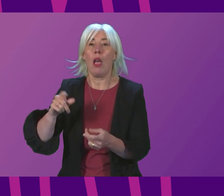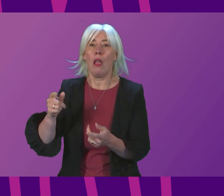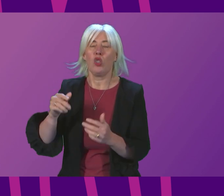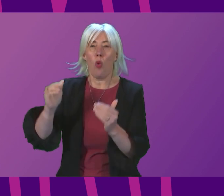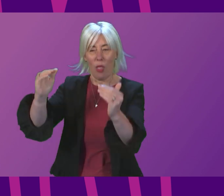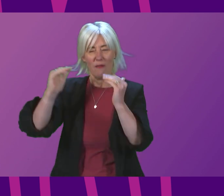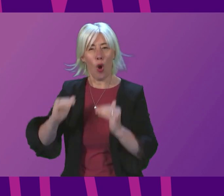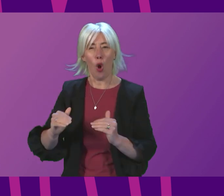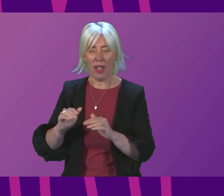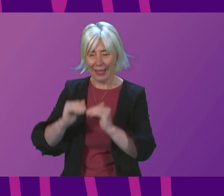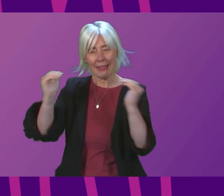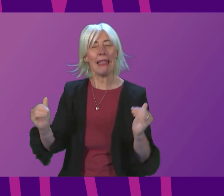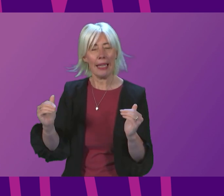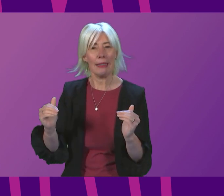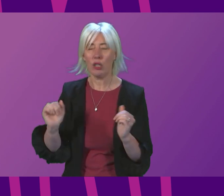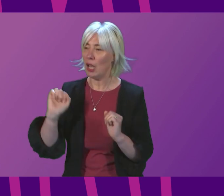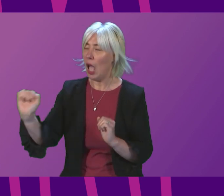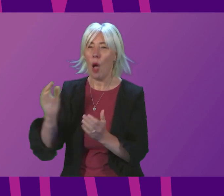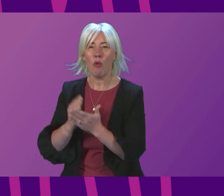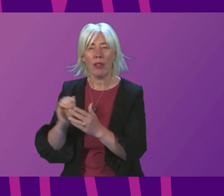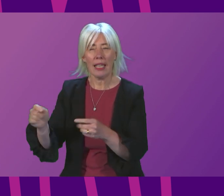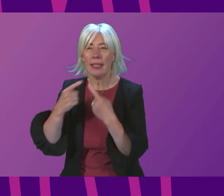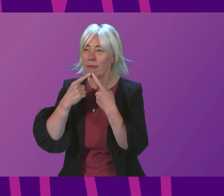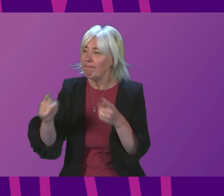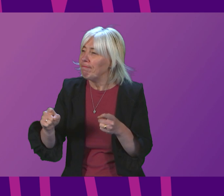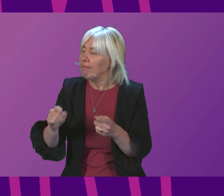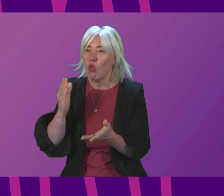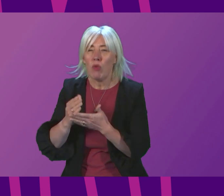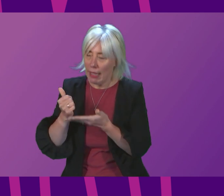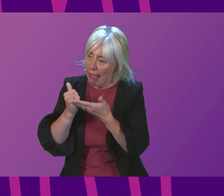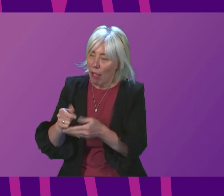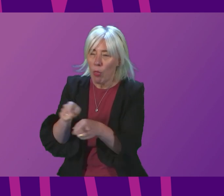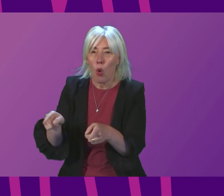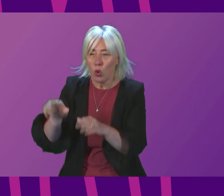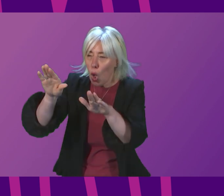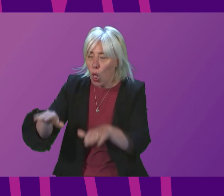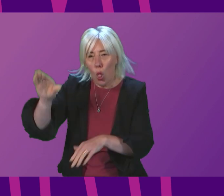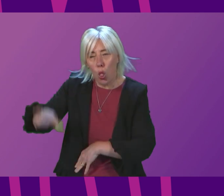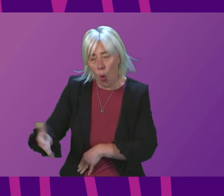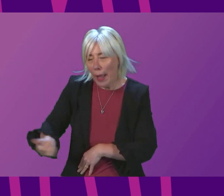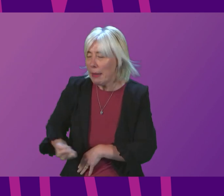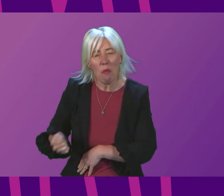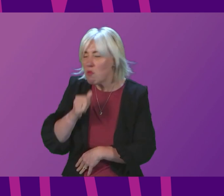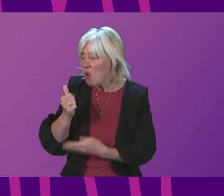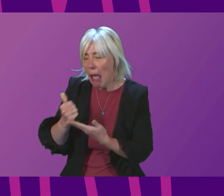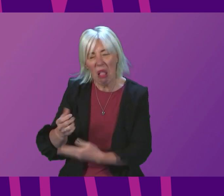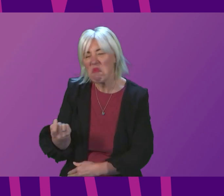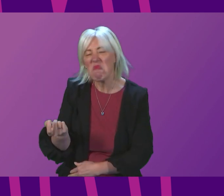the better-off and will provide no real help to those on low incomes, with ever more households left facing poverty.